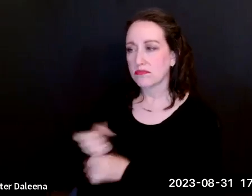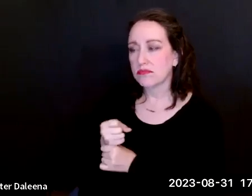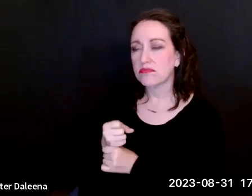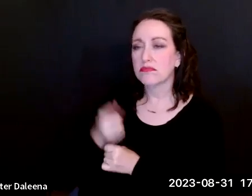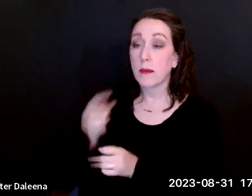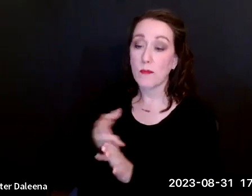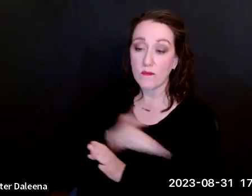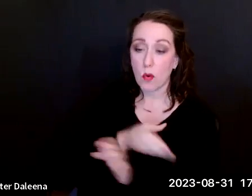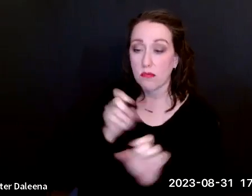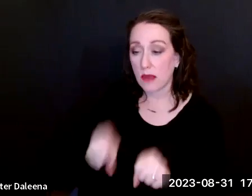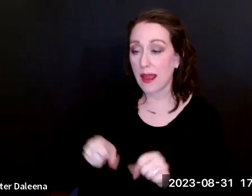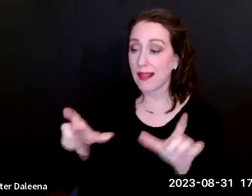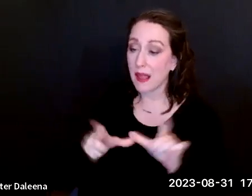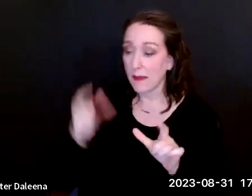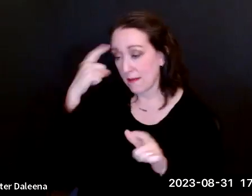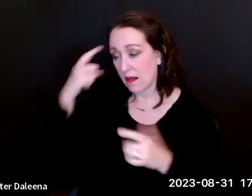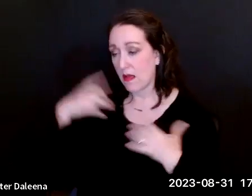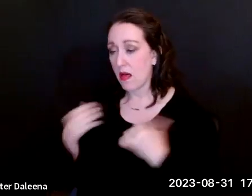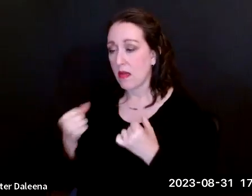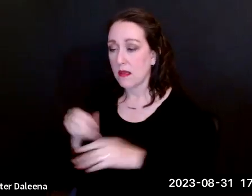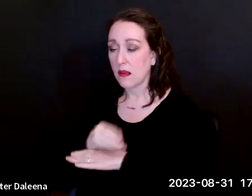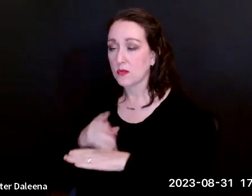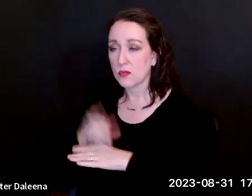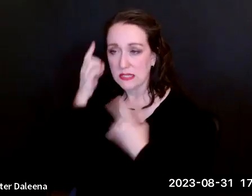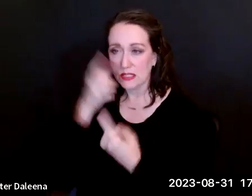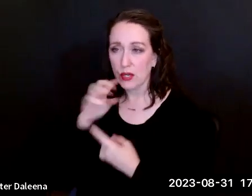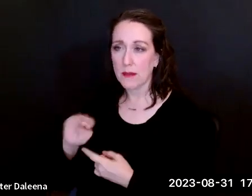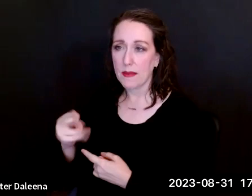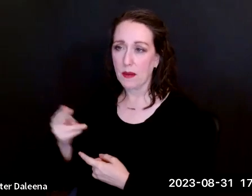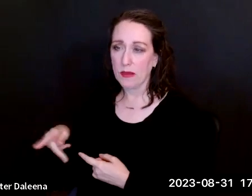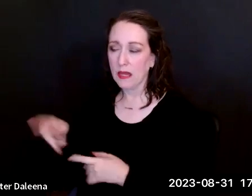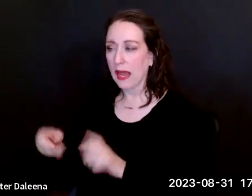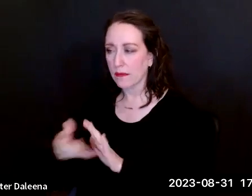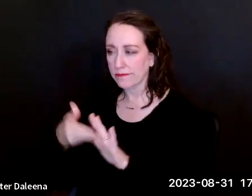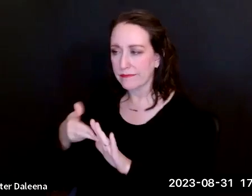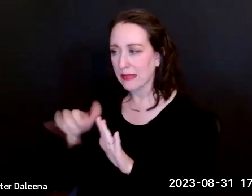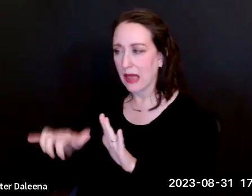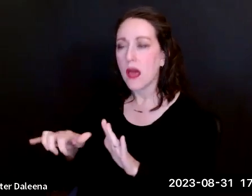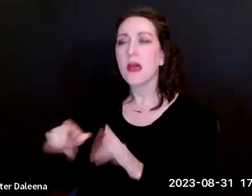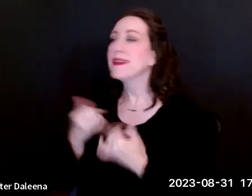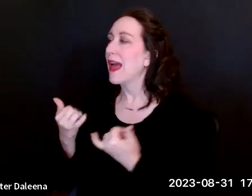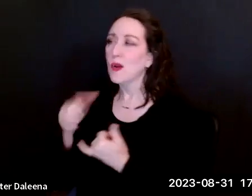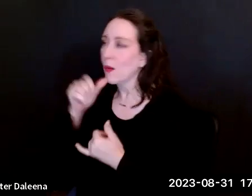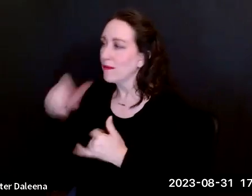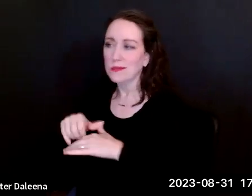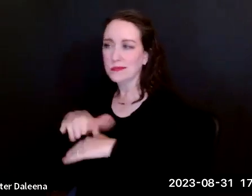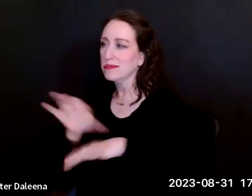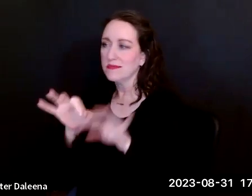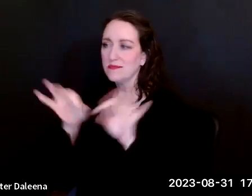could be a licensed mental health counselor and you would be considered an MHP and you could get designated with that now you don't have to send in that form you are considered an